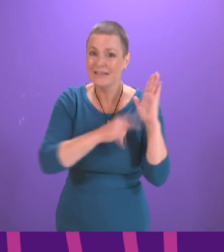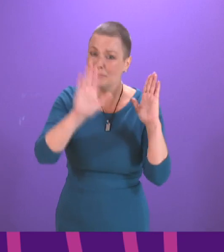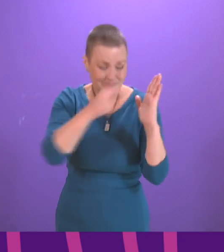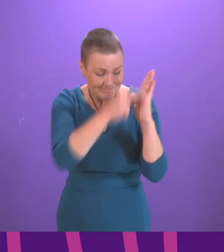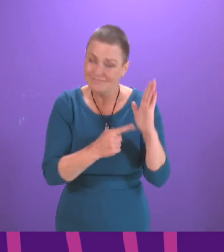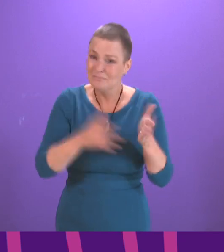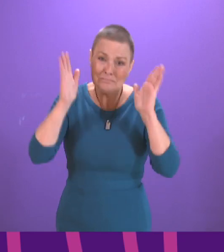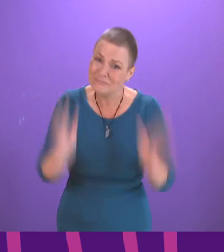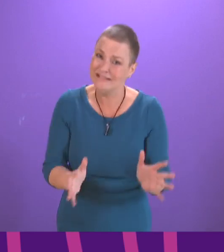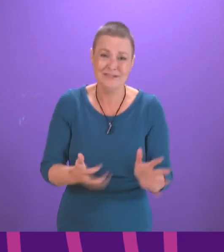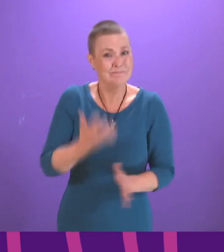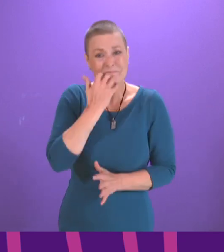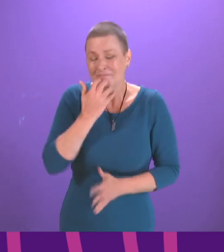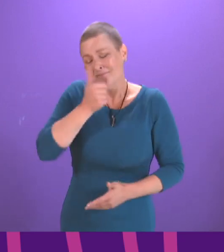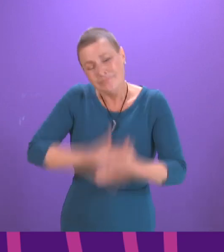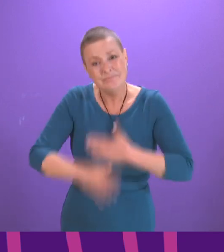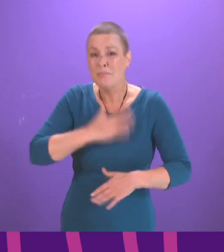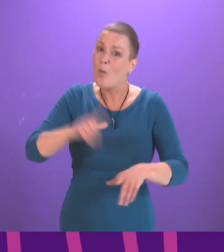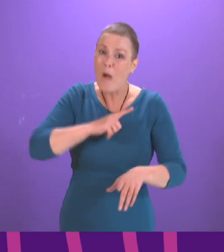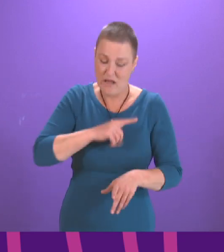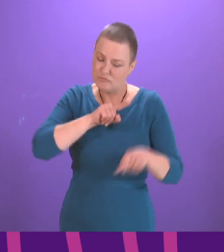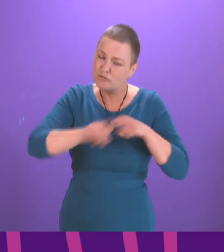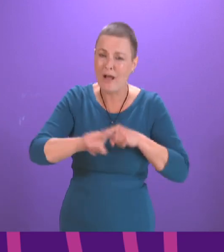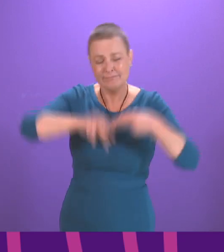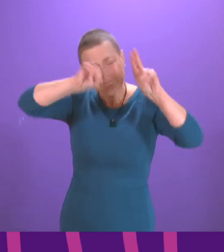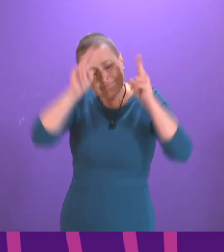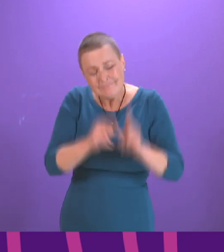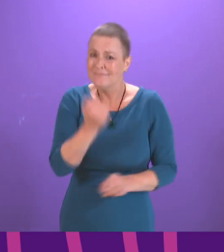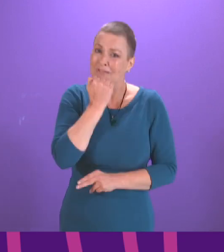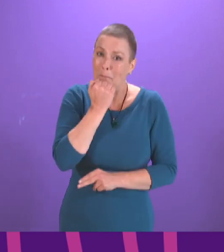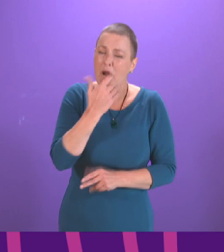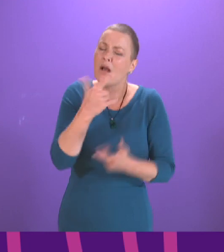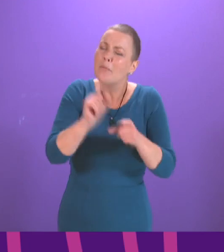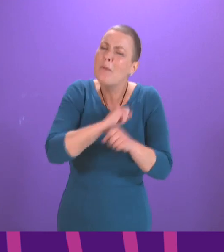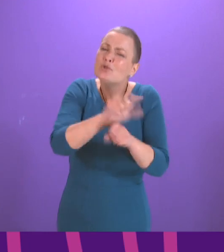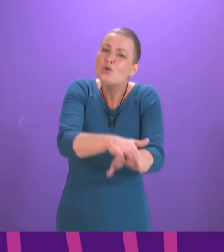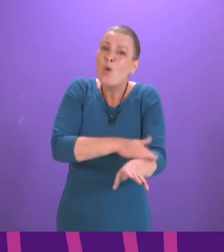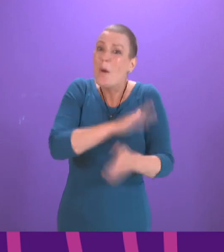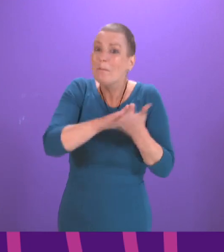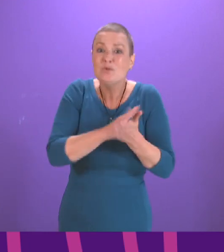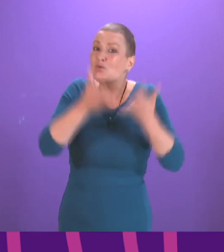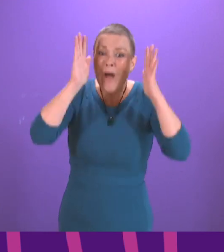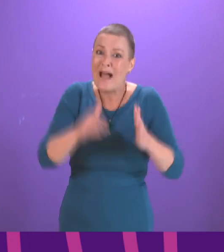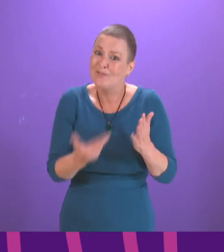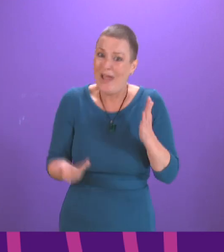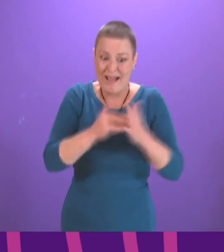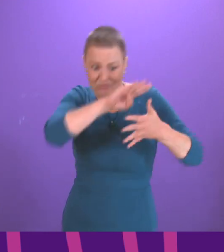and guidance to help ensure that the rise in cases continues to slow and that more severe restrictions can be avoided.